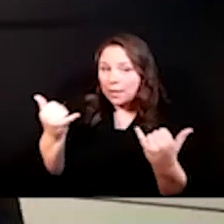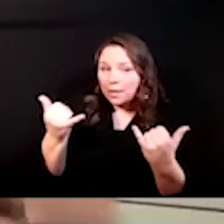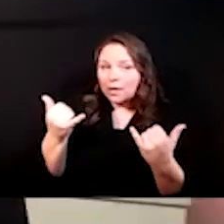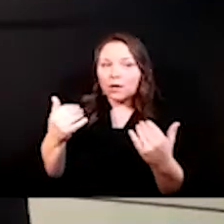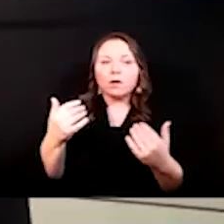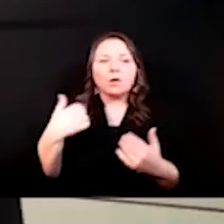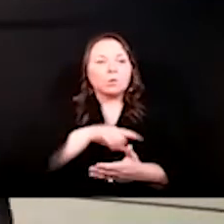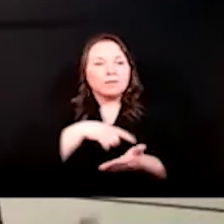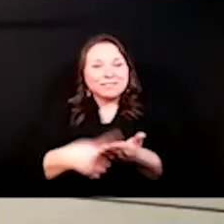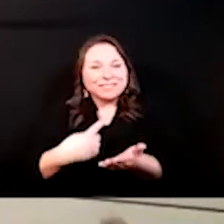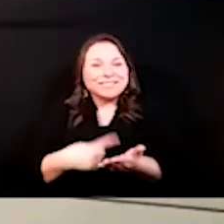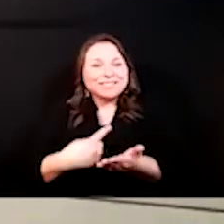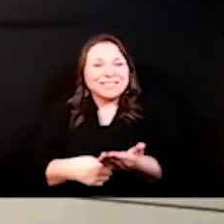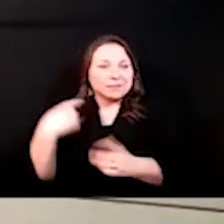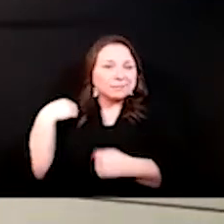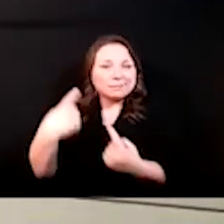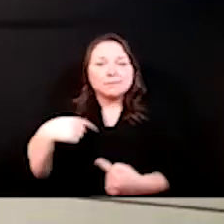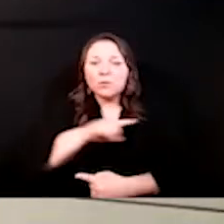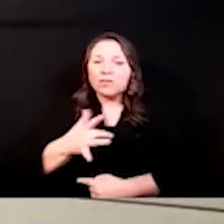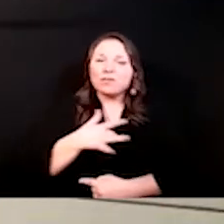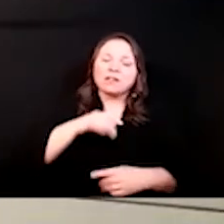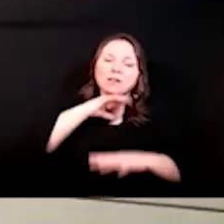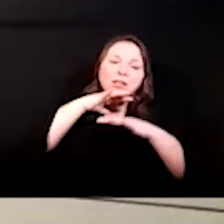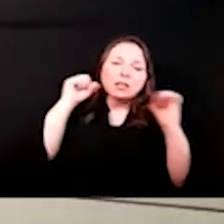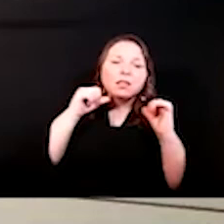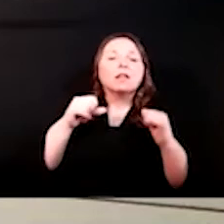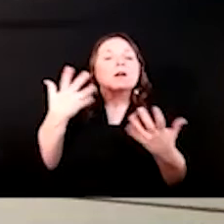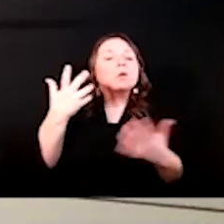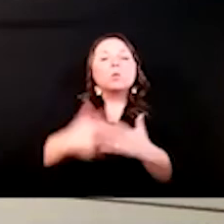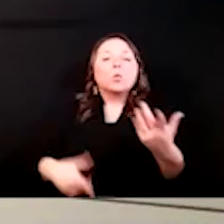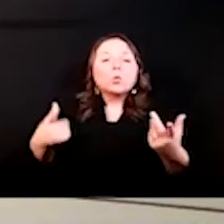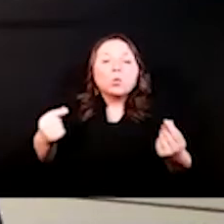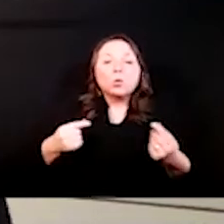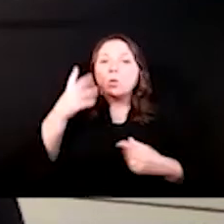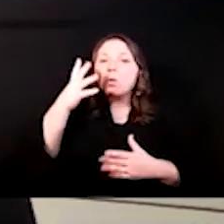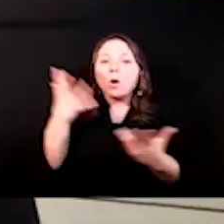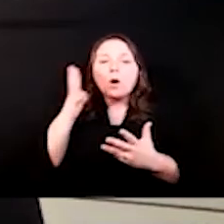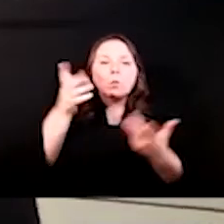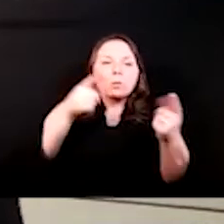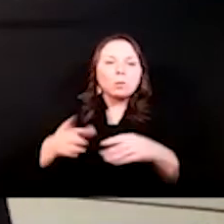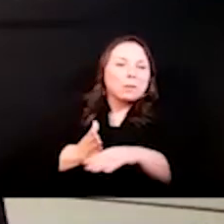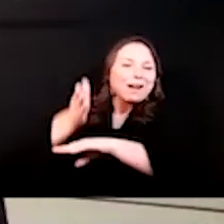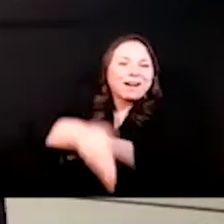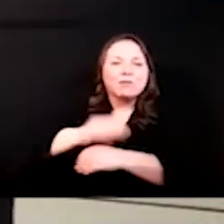. BASED ON WHAT WE KNOW NOW, THERE'S SO MUCH TALK AS JULIE POINTED OUT, WE HAVE PANDEMIC FATIGUE. EVERYBODY WANTS TO